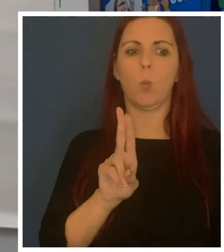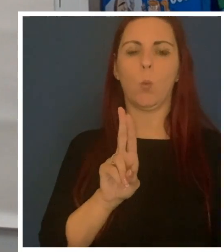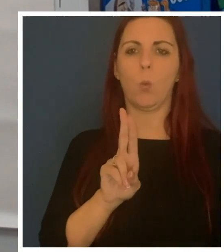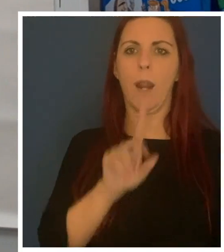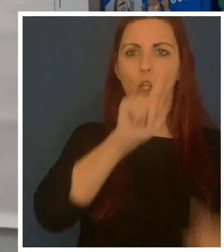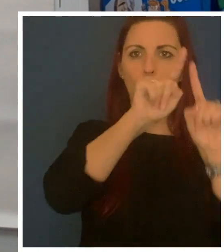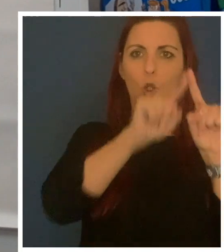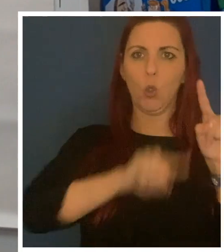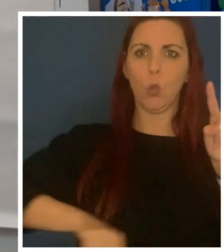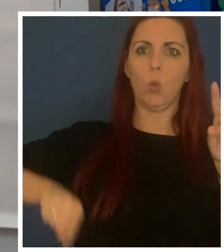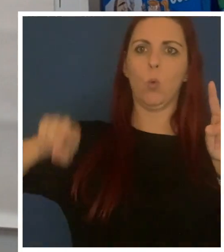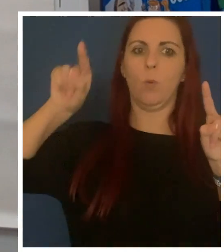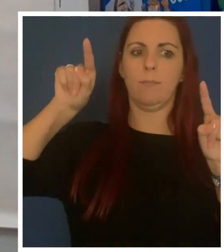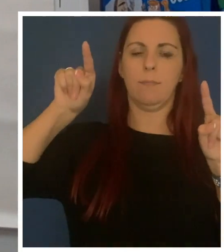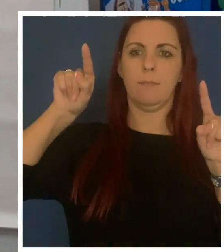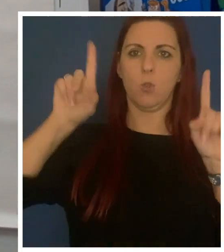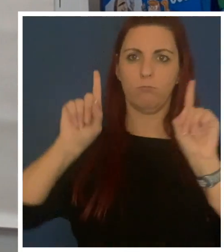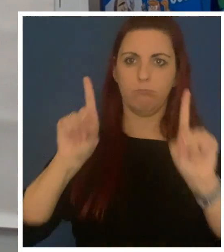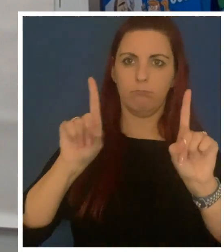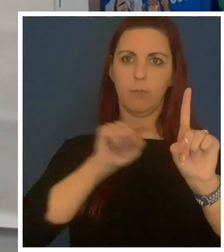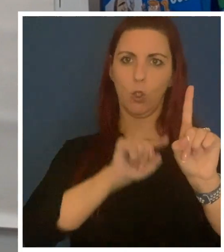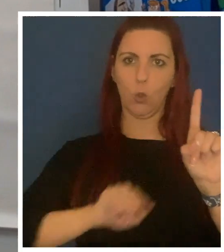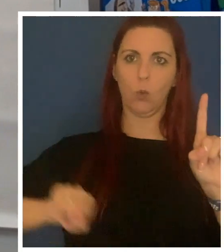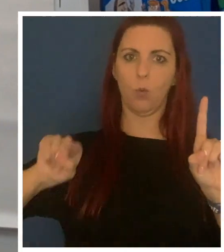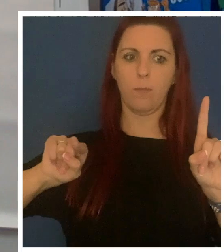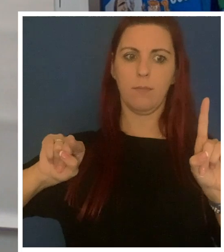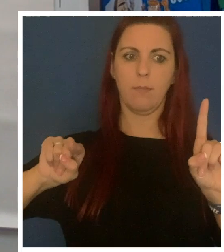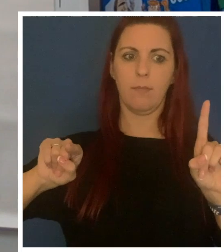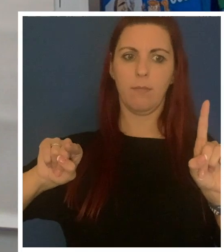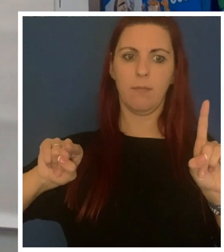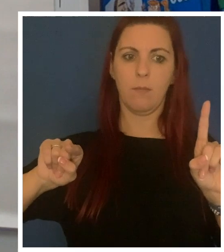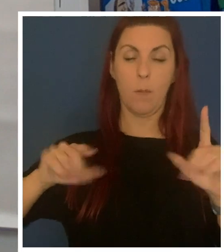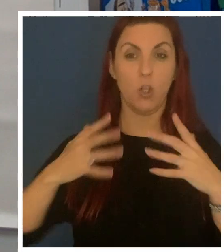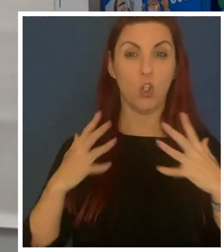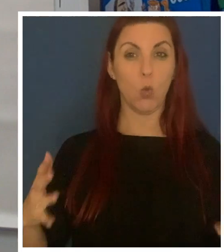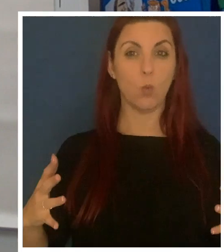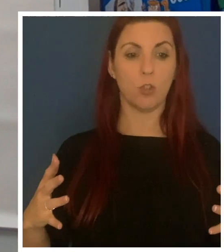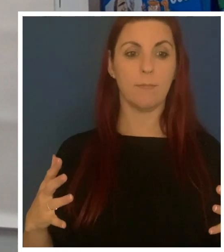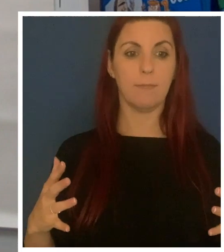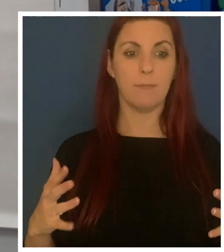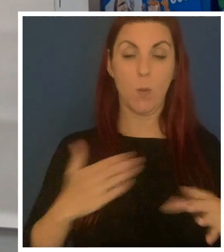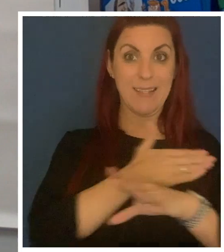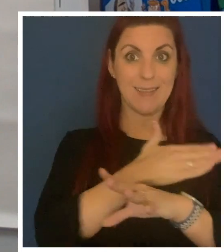So straight down the sides and roundy at the bottom all right, and it's going to be absolutely huge, it's going to start here at the side of her mouth.